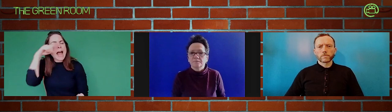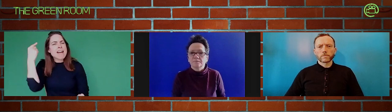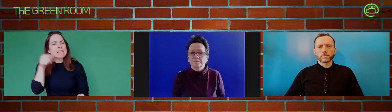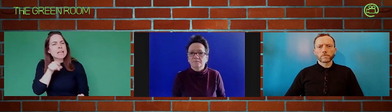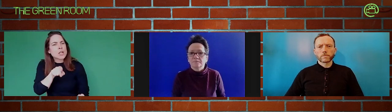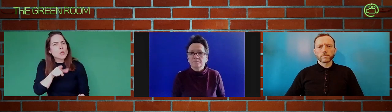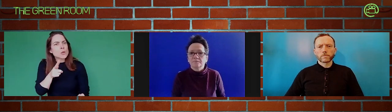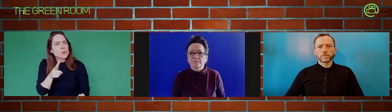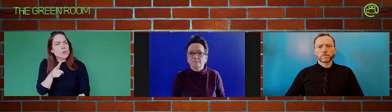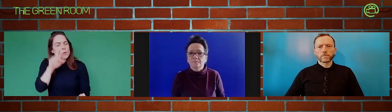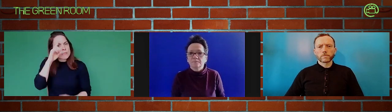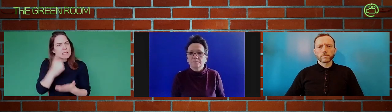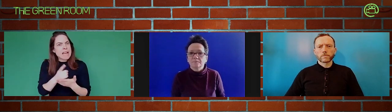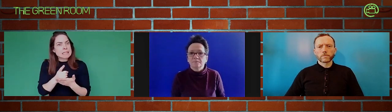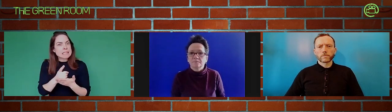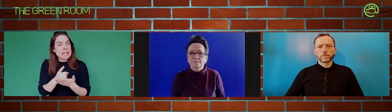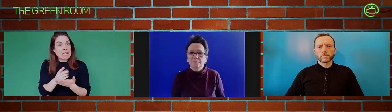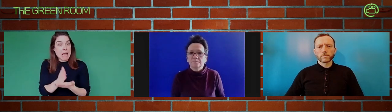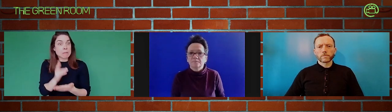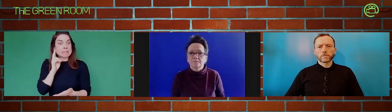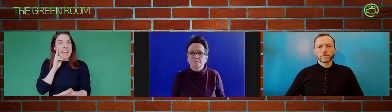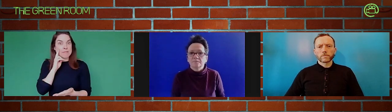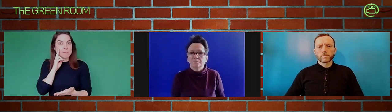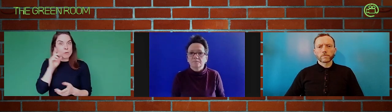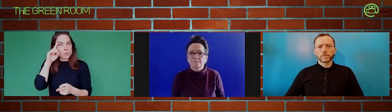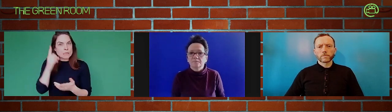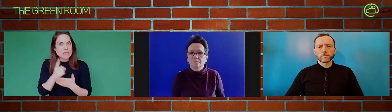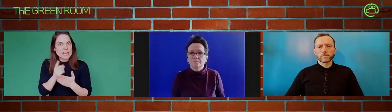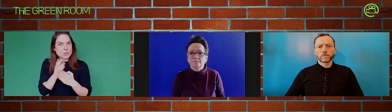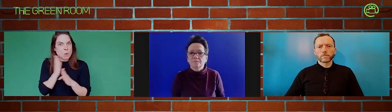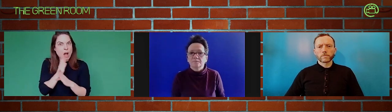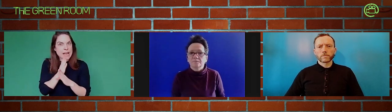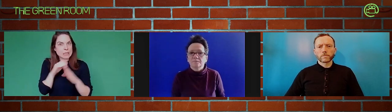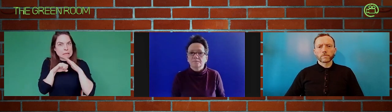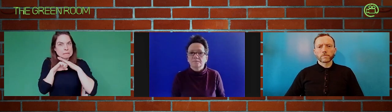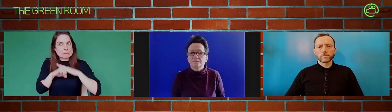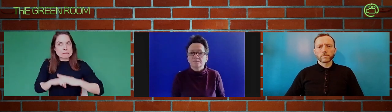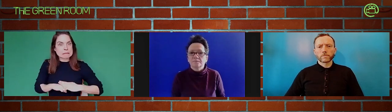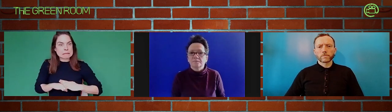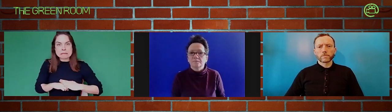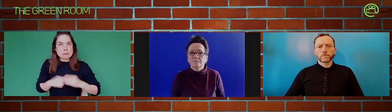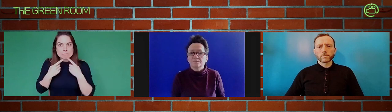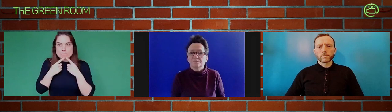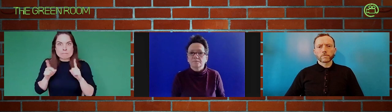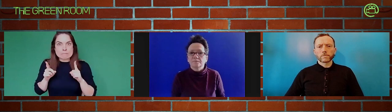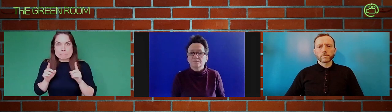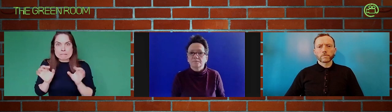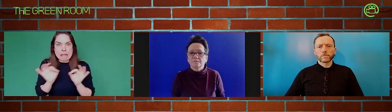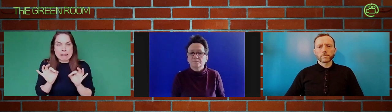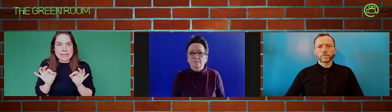were actually deaf because you were concerned that it might it might harm your chances or affect